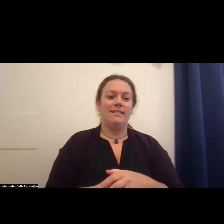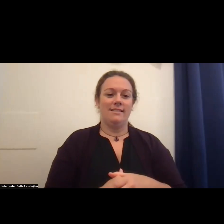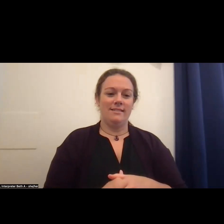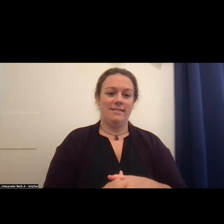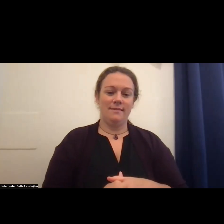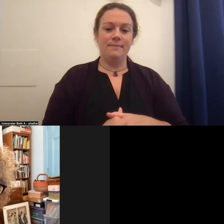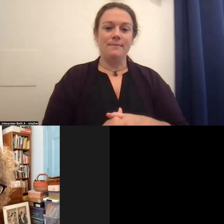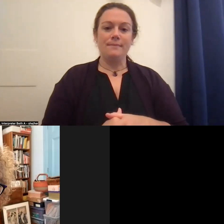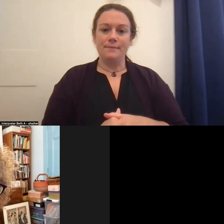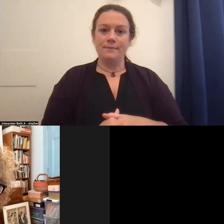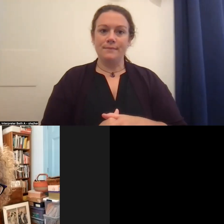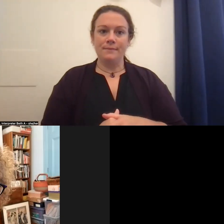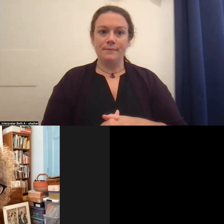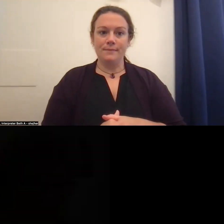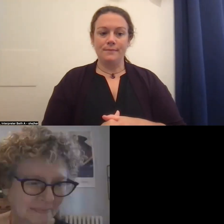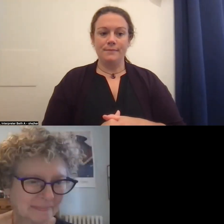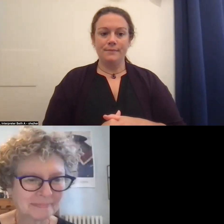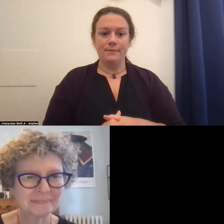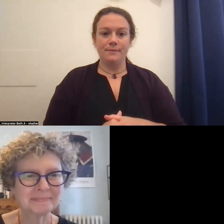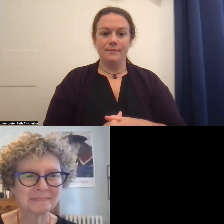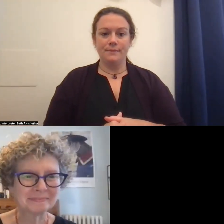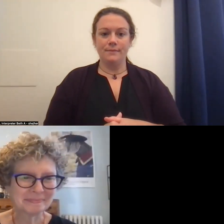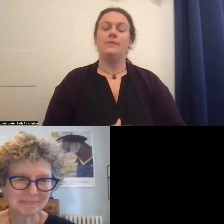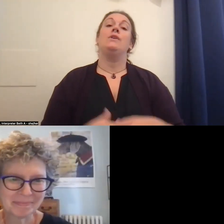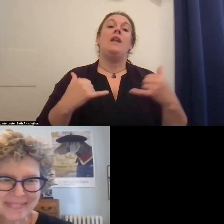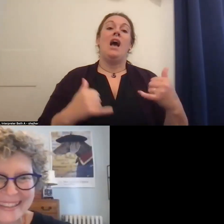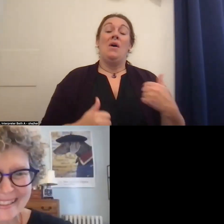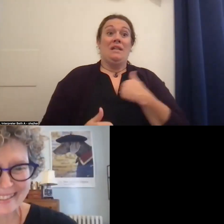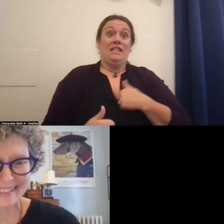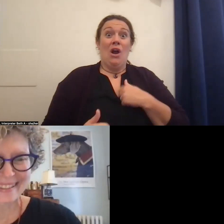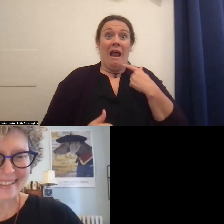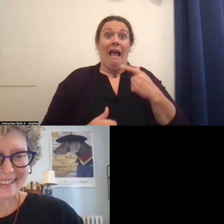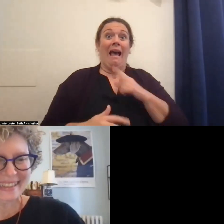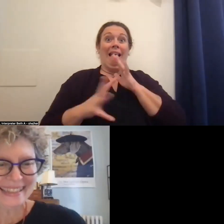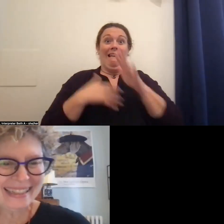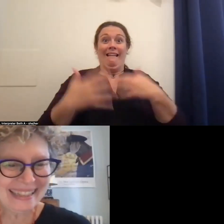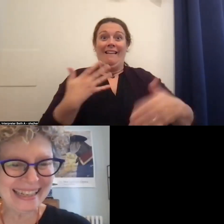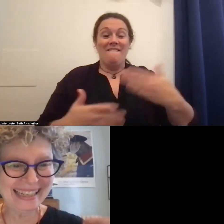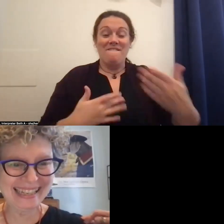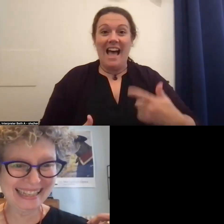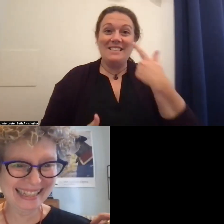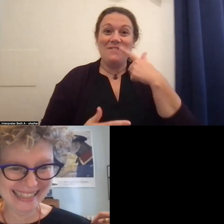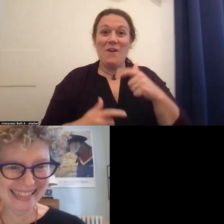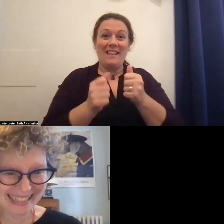and, thank you I realized I might have moved a little fast for the ASL, I appreciate, that